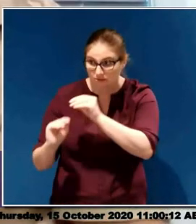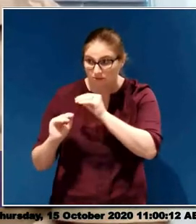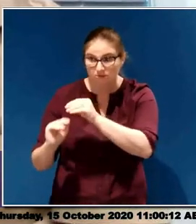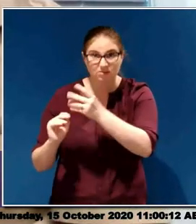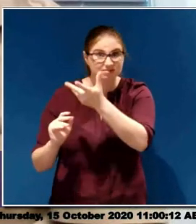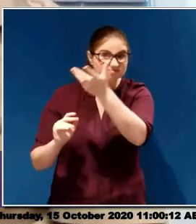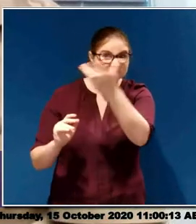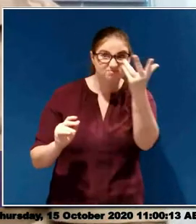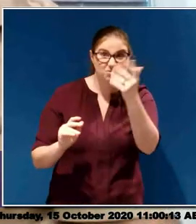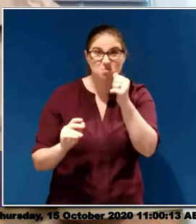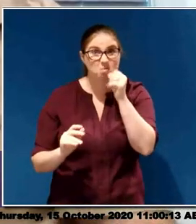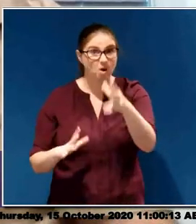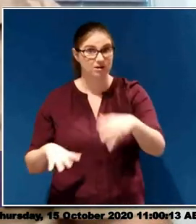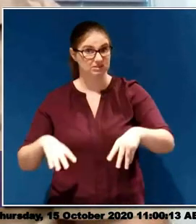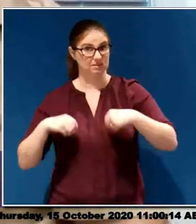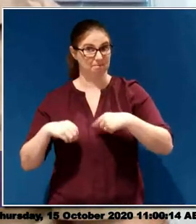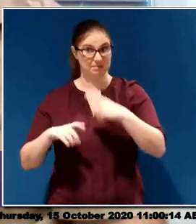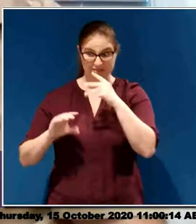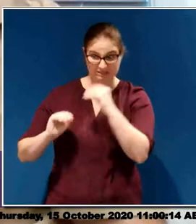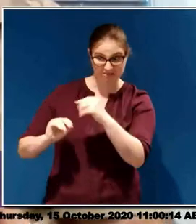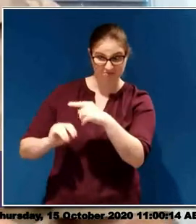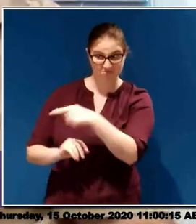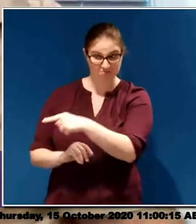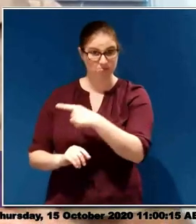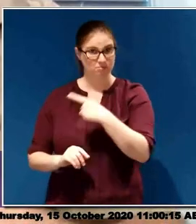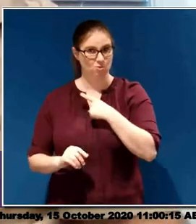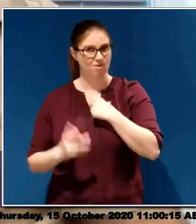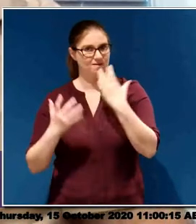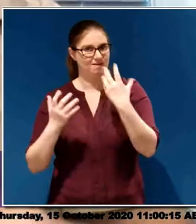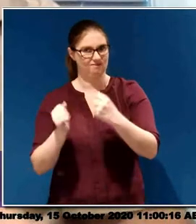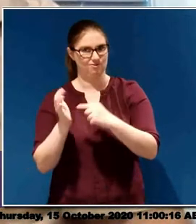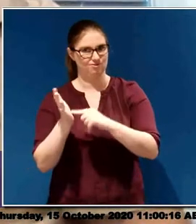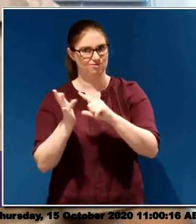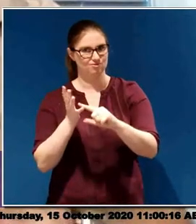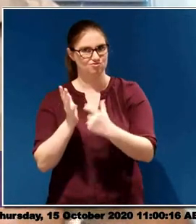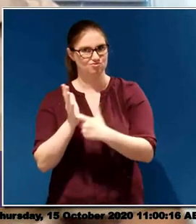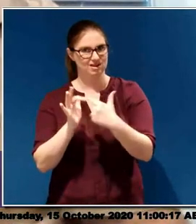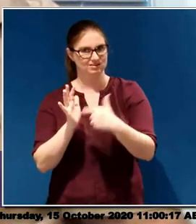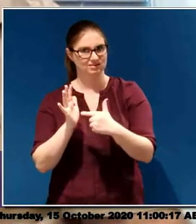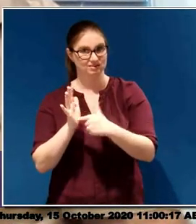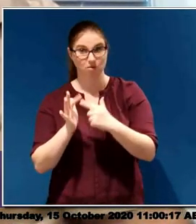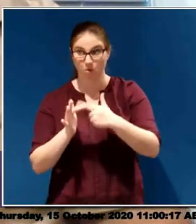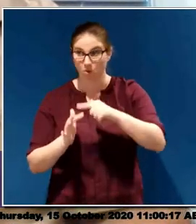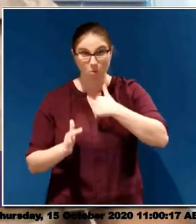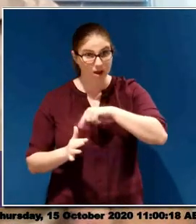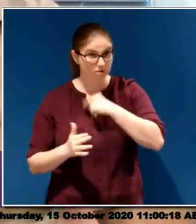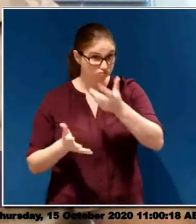So we were prepared to put money into that, to get him educated one-on-one,